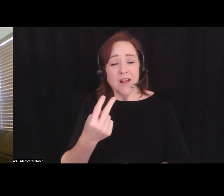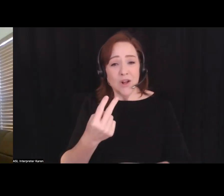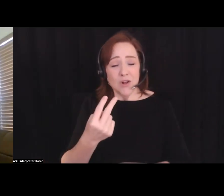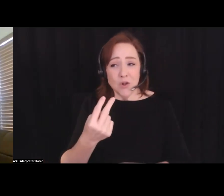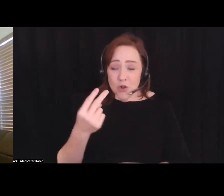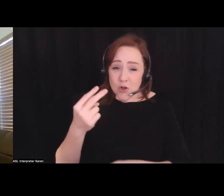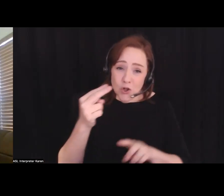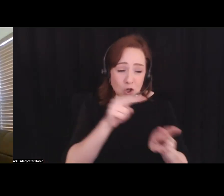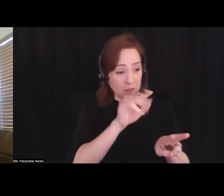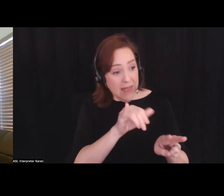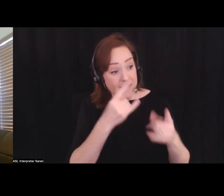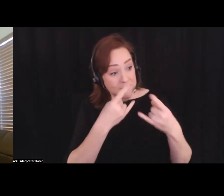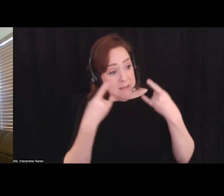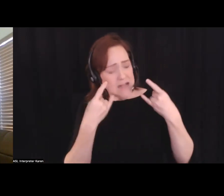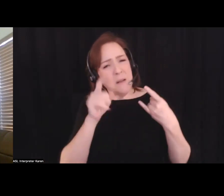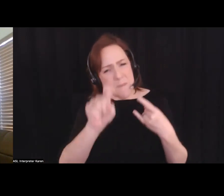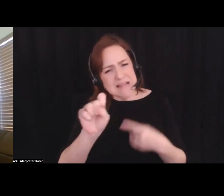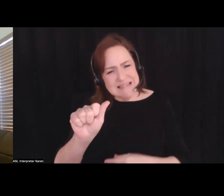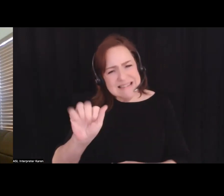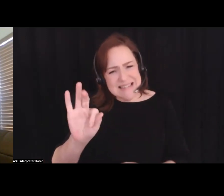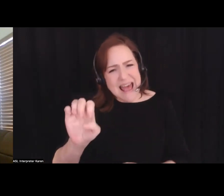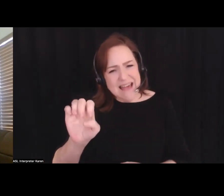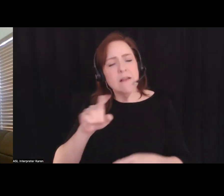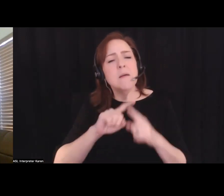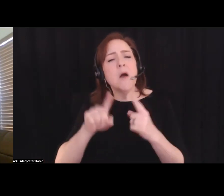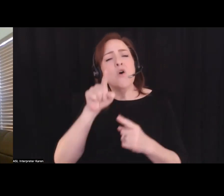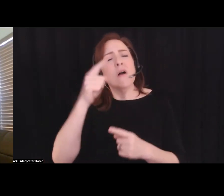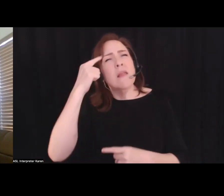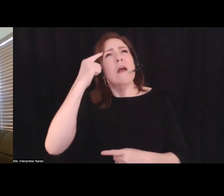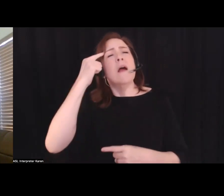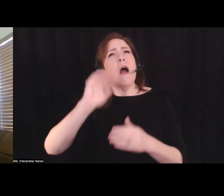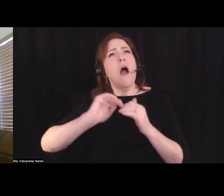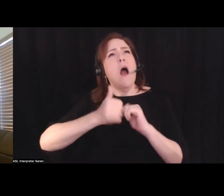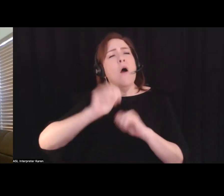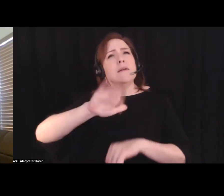to be safe. but think about how you can set up an environment especially working with somebody with